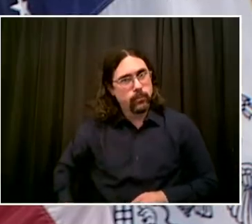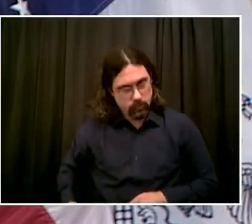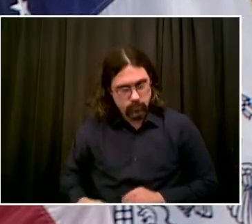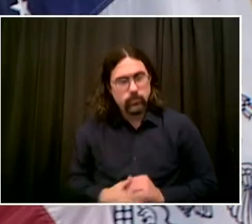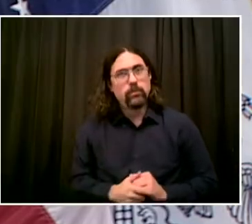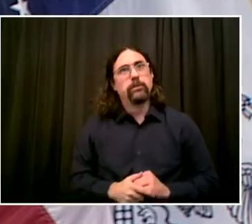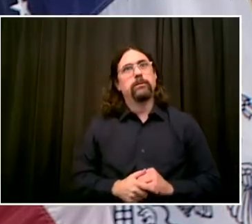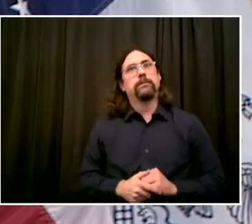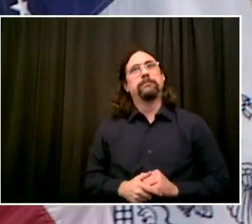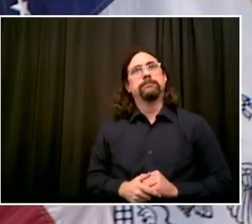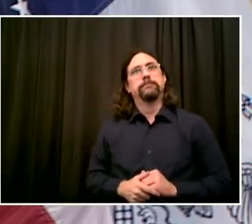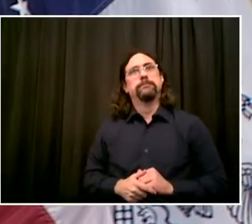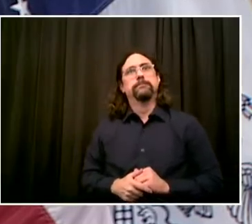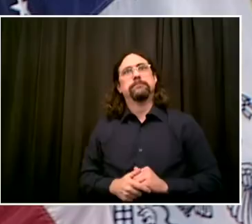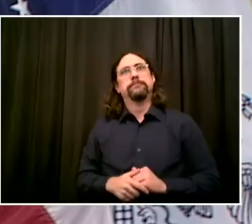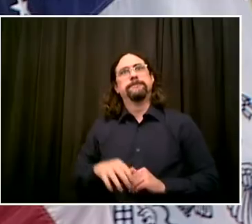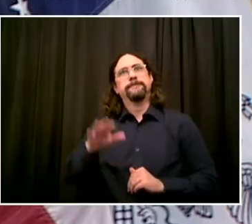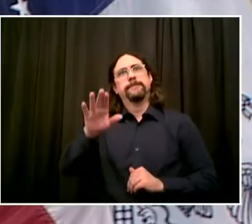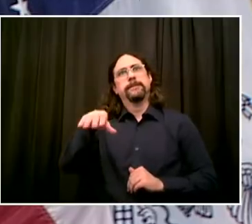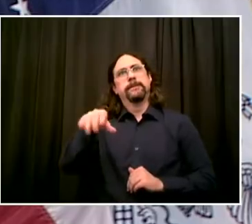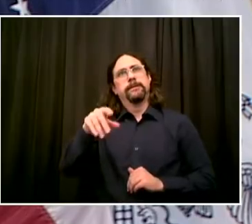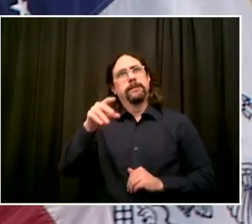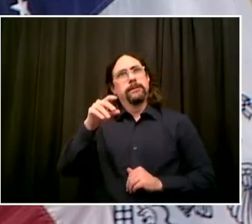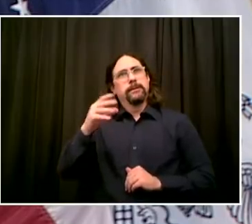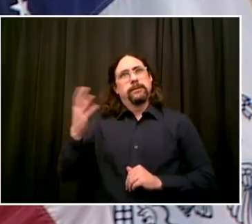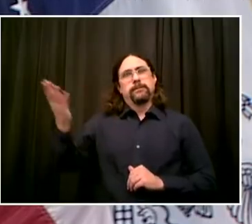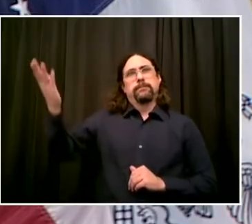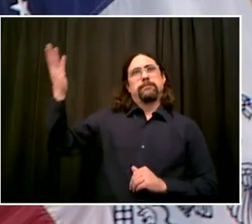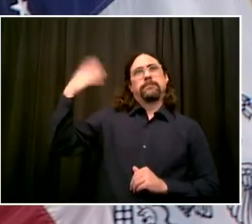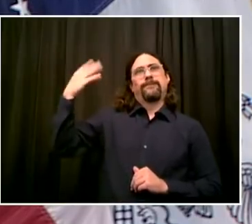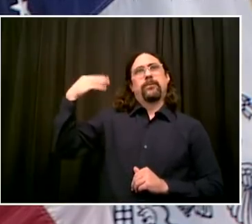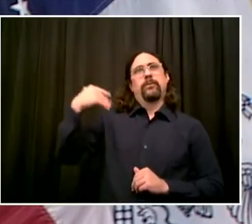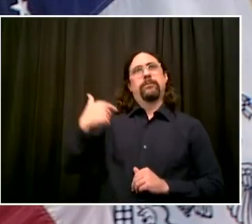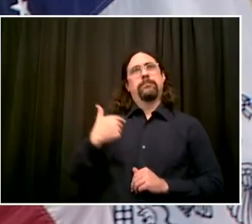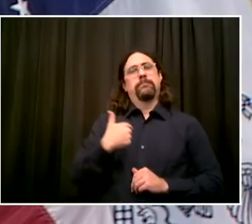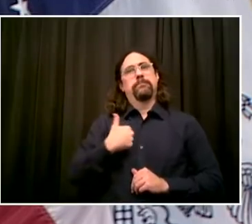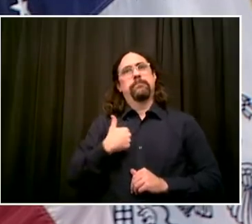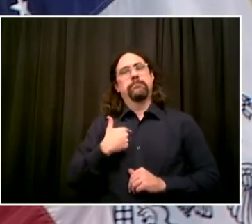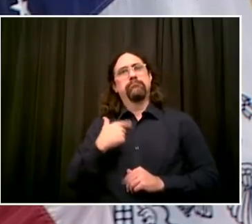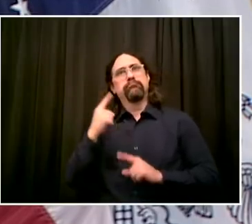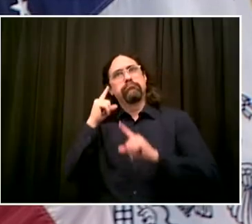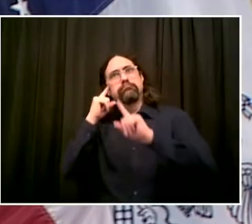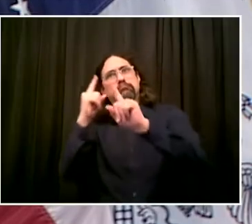MORNING. ARE YOU DOING? SO FAR ,SO GOOD . THANK YOU FOR ASKING.